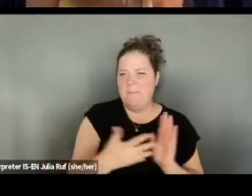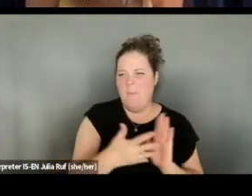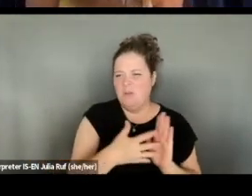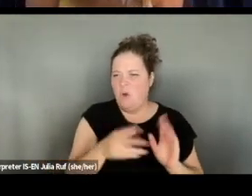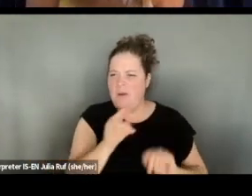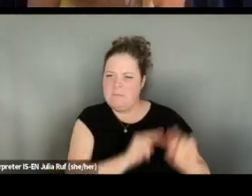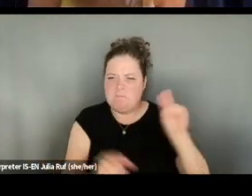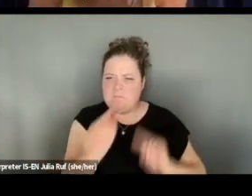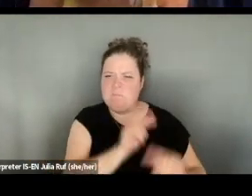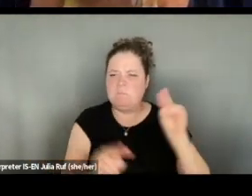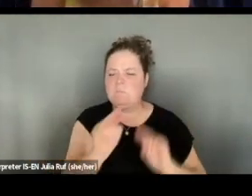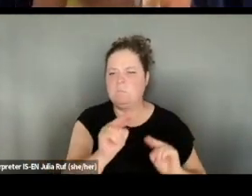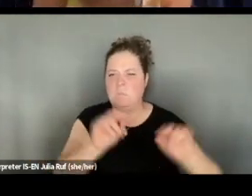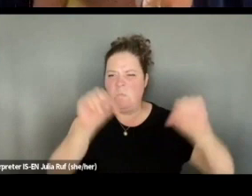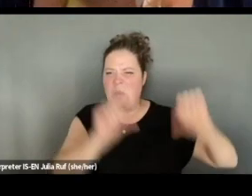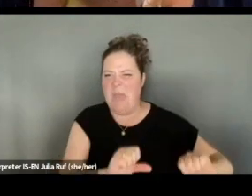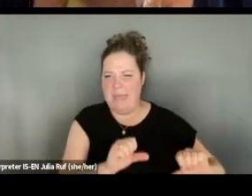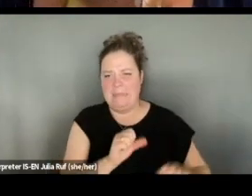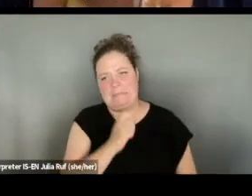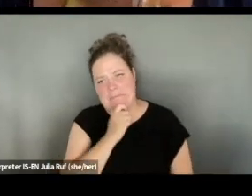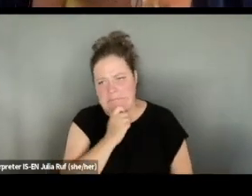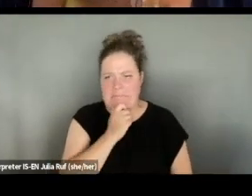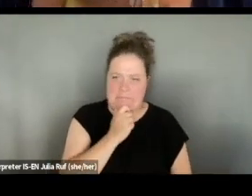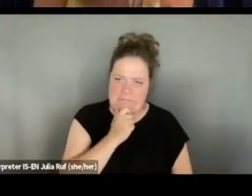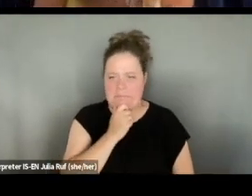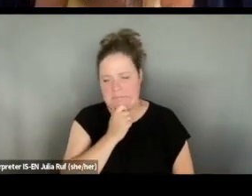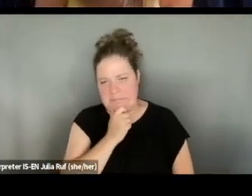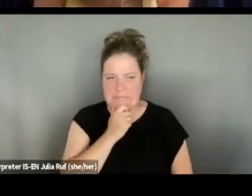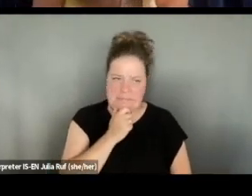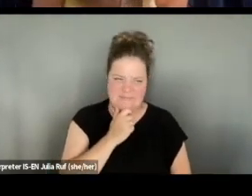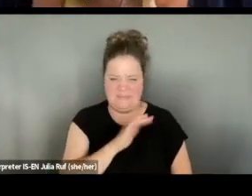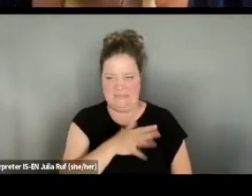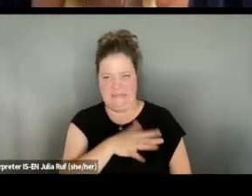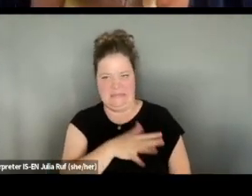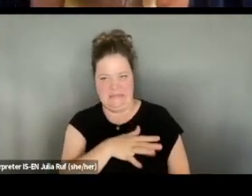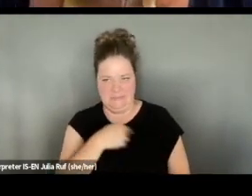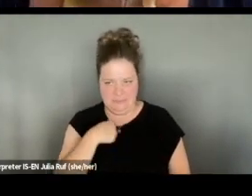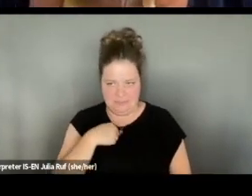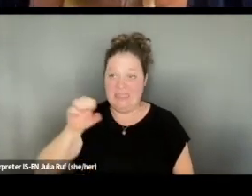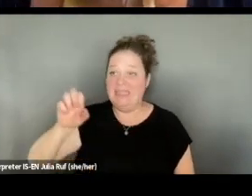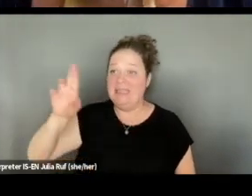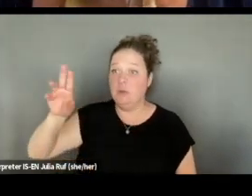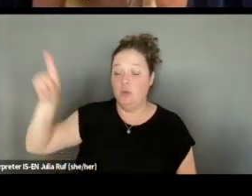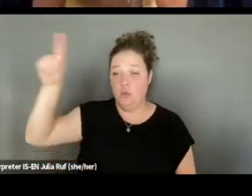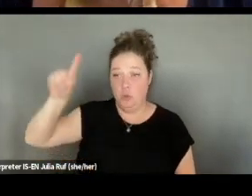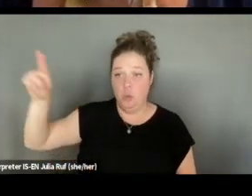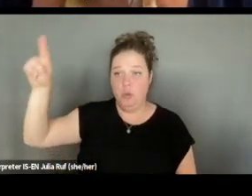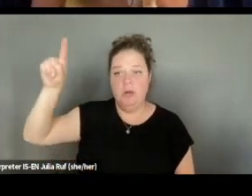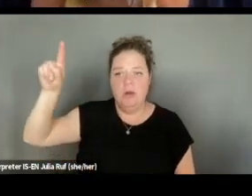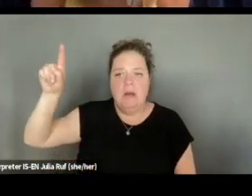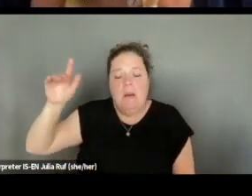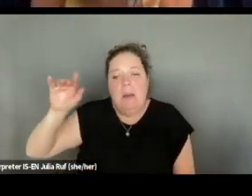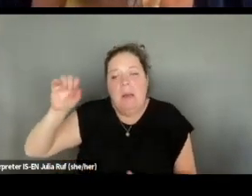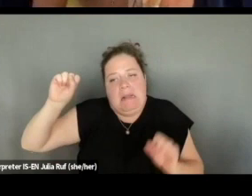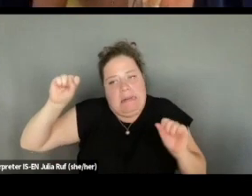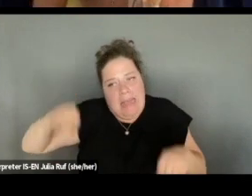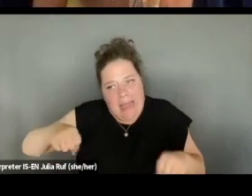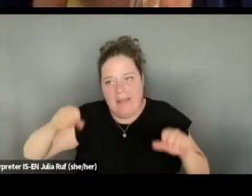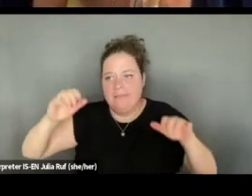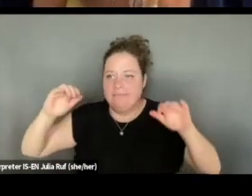at least in my mind. Can something be done at the EU level? Well, in theory, yes, but I mean, the monitoring should be done